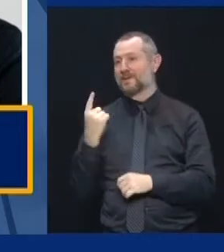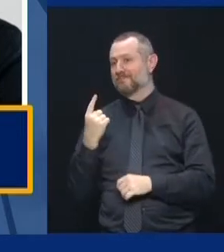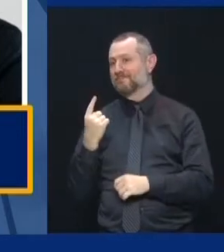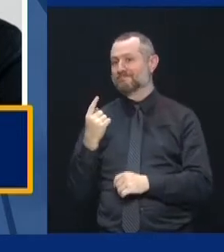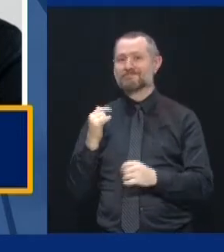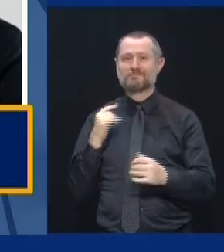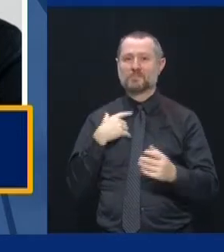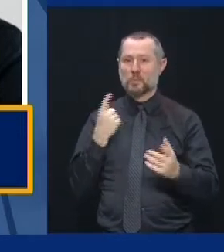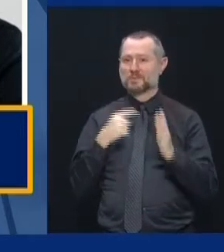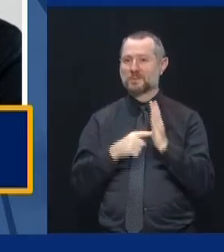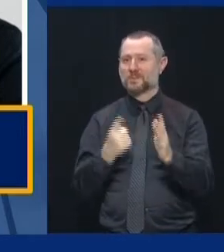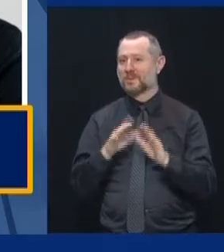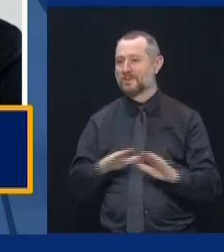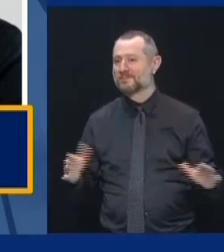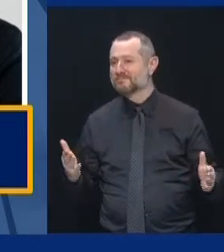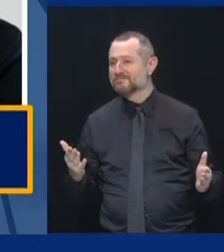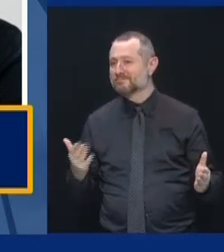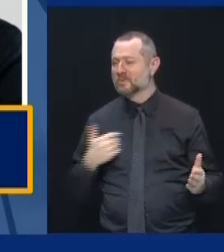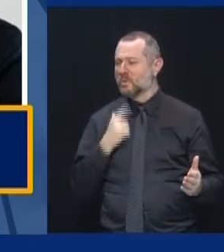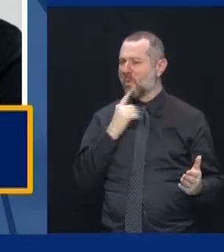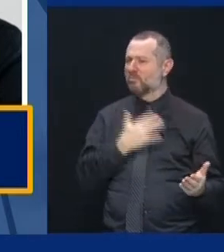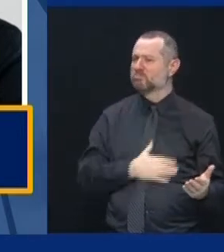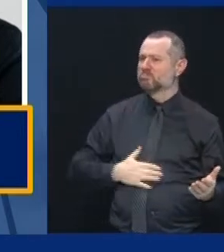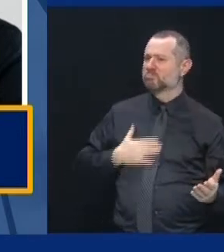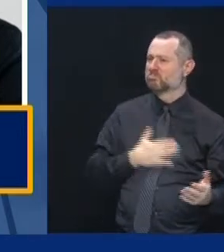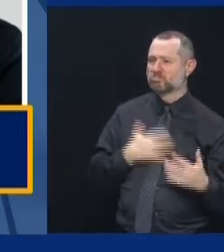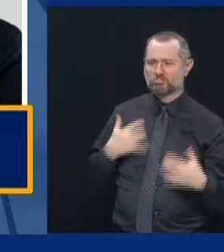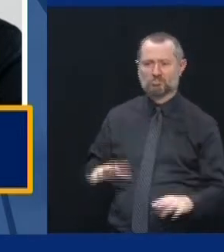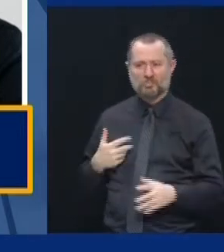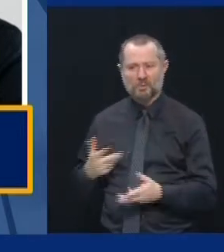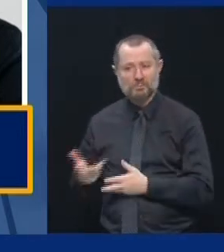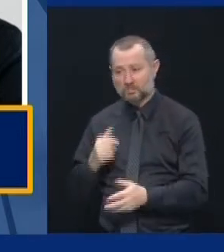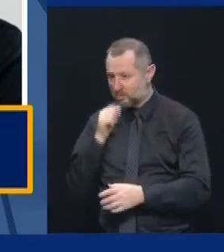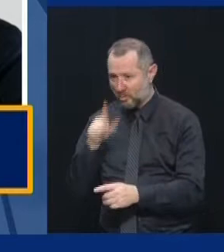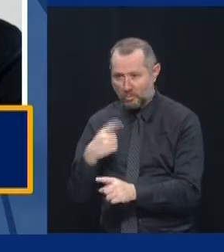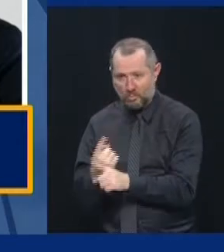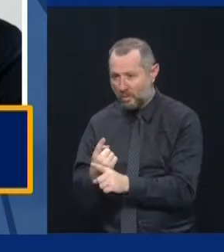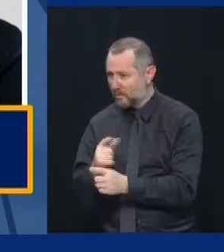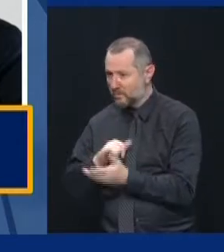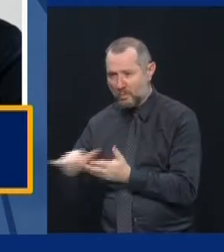TOGETHER WITH THE INTELLIGENCE AND POWER AND THE GREAT EVIDENCE OF THINGS WE HAVE DONE. SO IT'S REALLY APPRECIATED